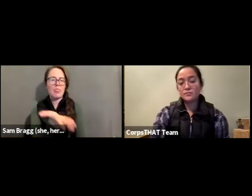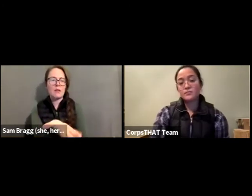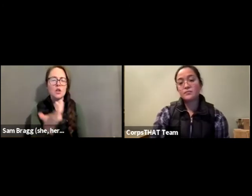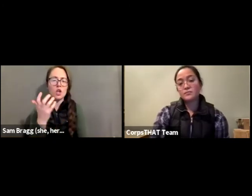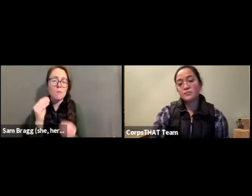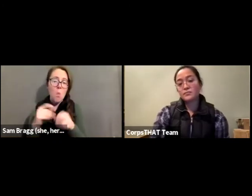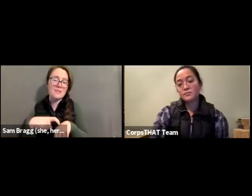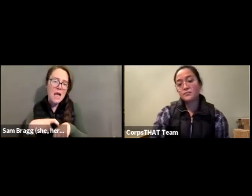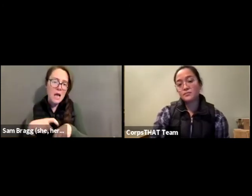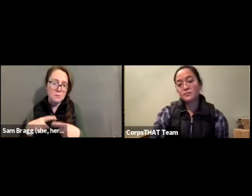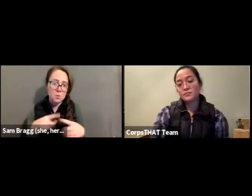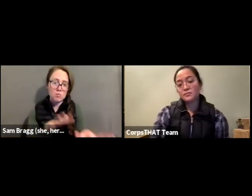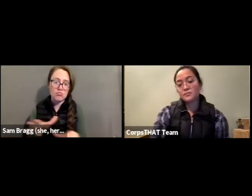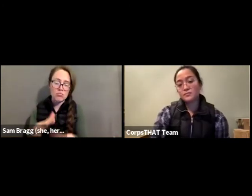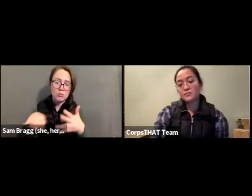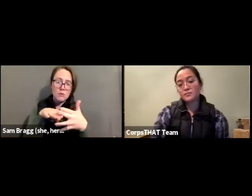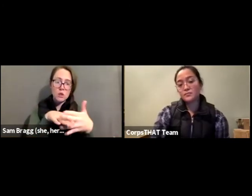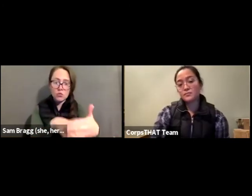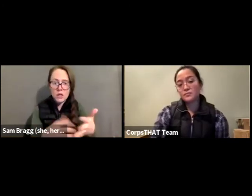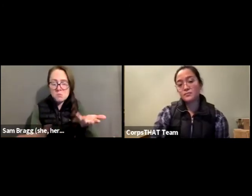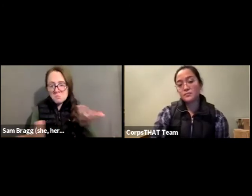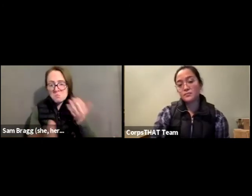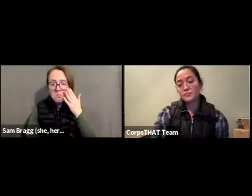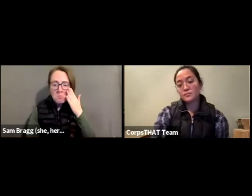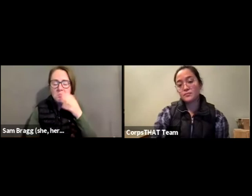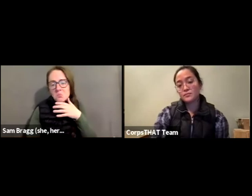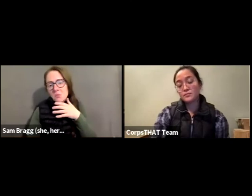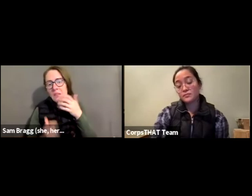they finally have an opportunity to communicate at a rest point so they typically take more breaks